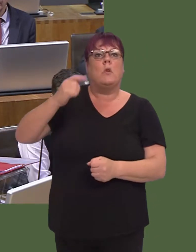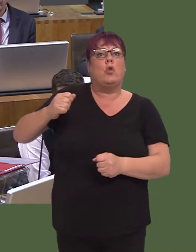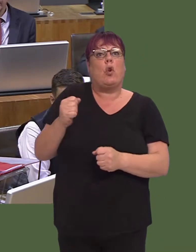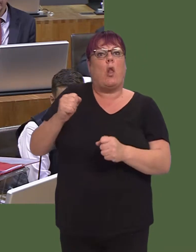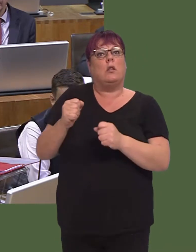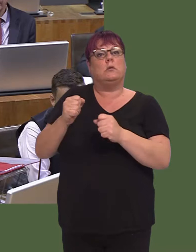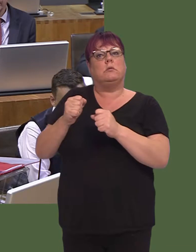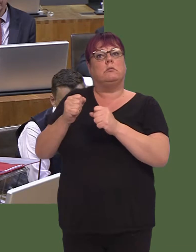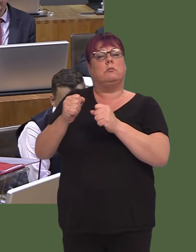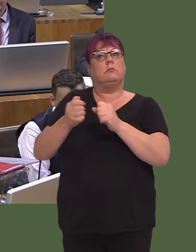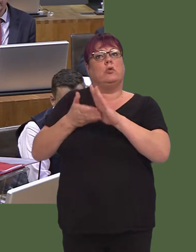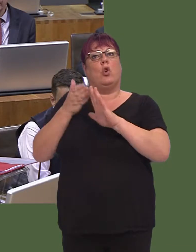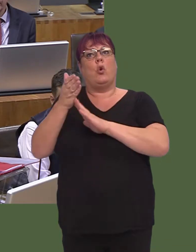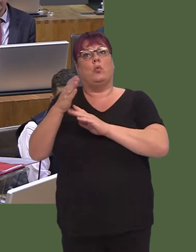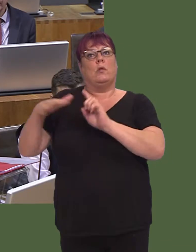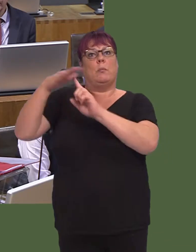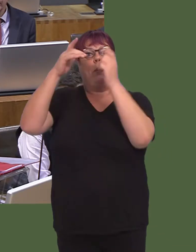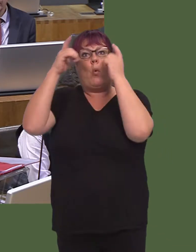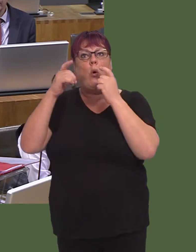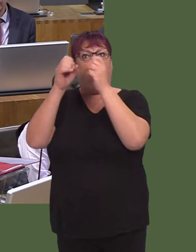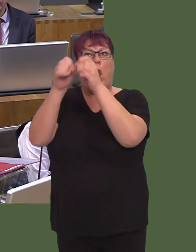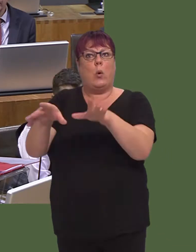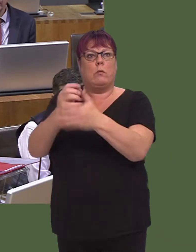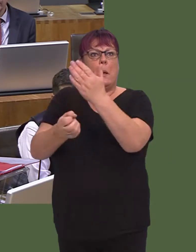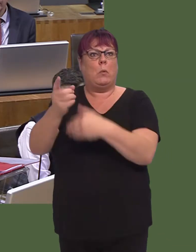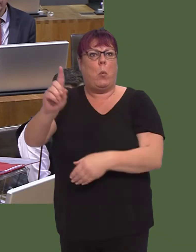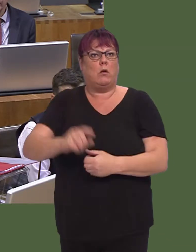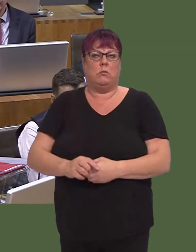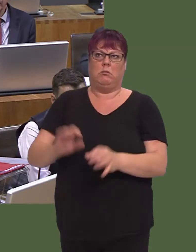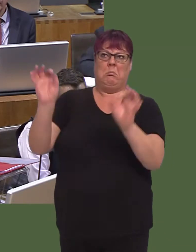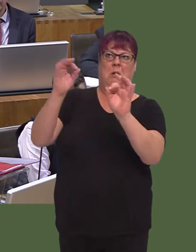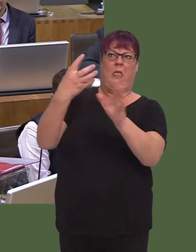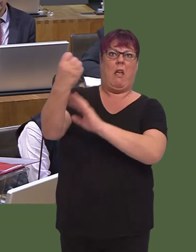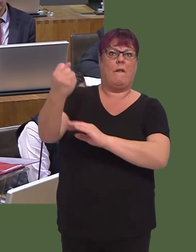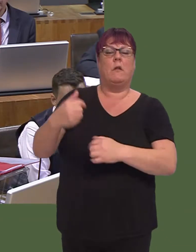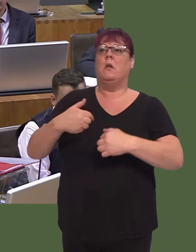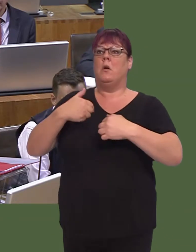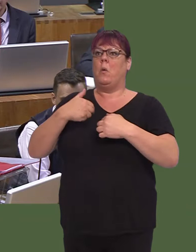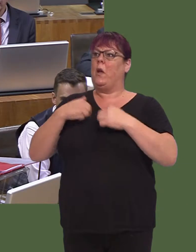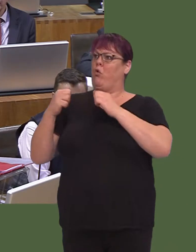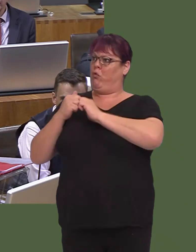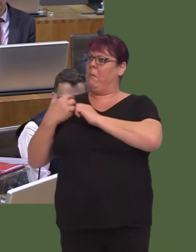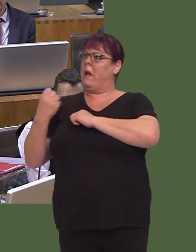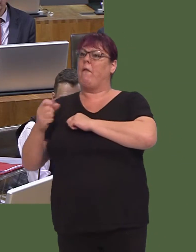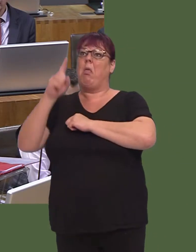What happens if the Scots lose the Supreme Court battle? They have nothing. We have an agreement.